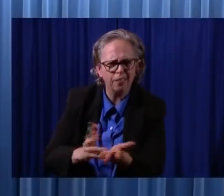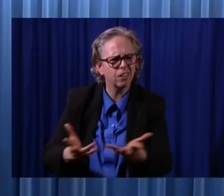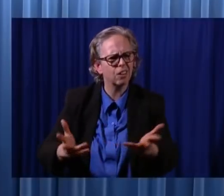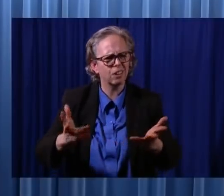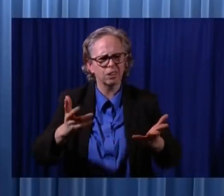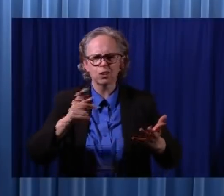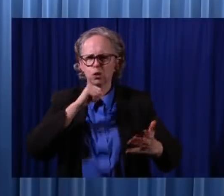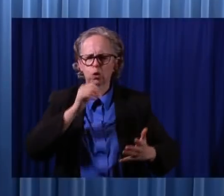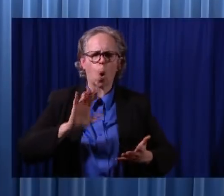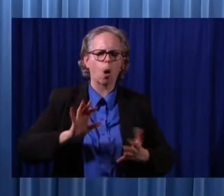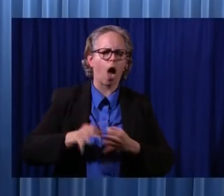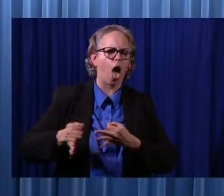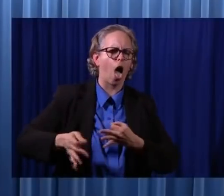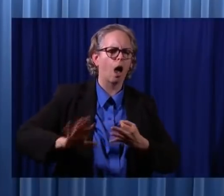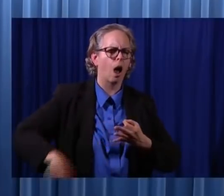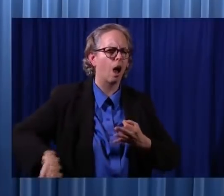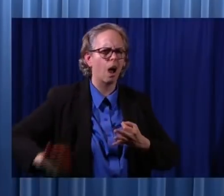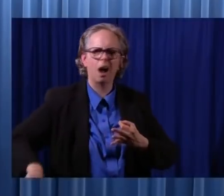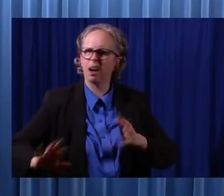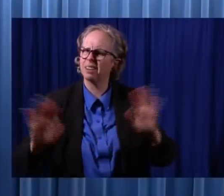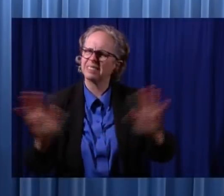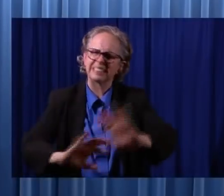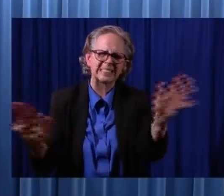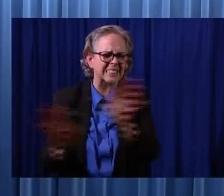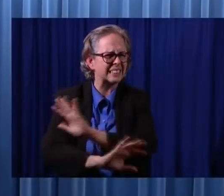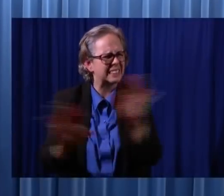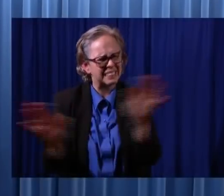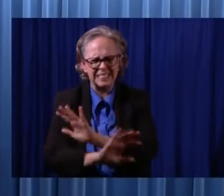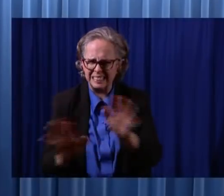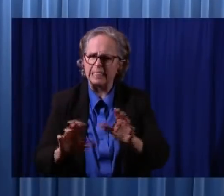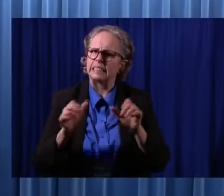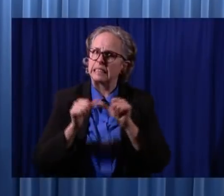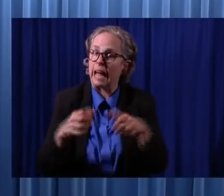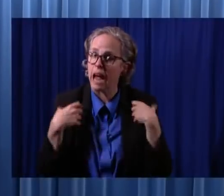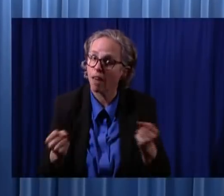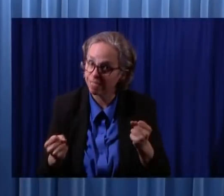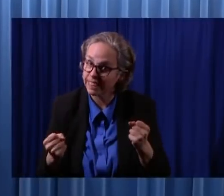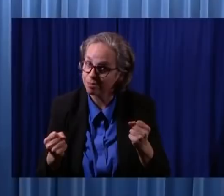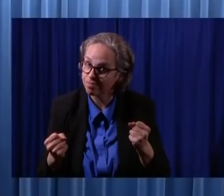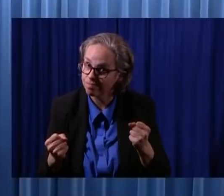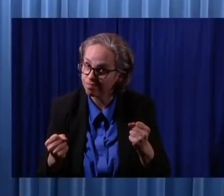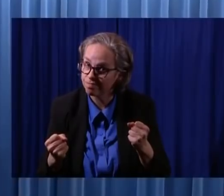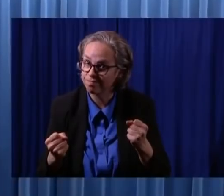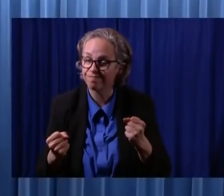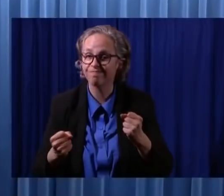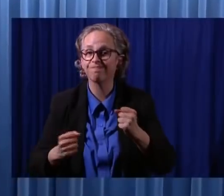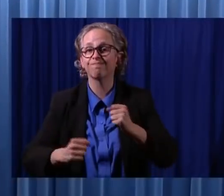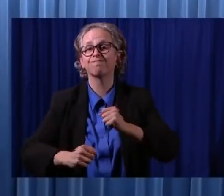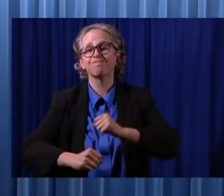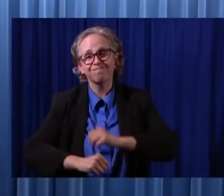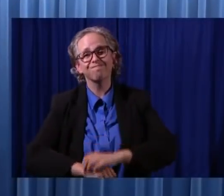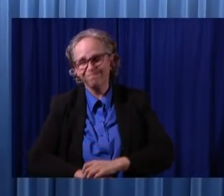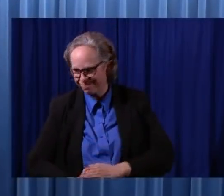GET YOUR CHECKUP AND WHAT YOU NEED TO HAVE DONE .